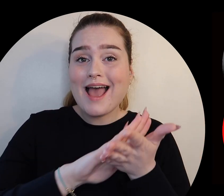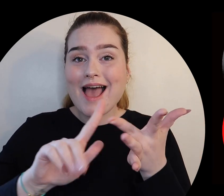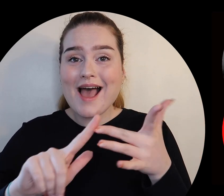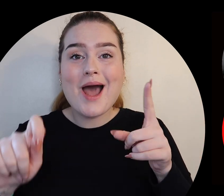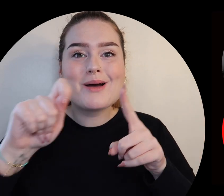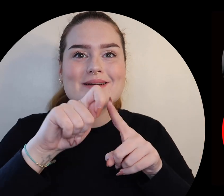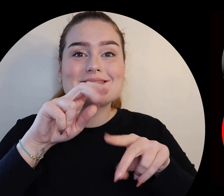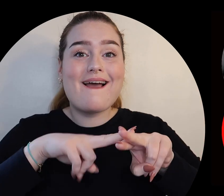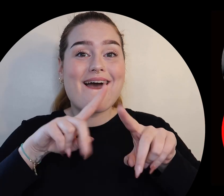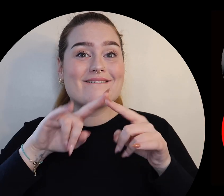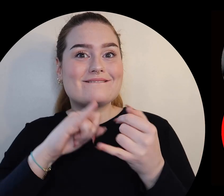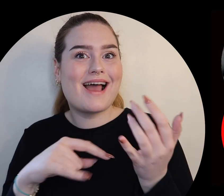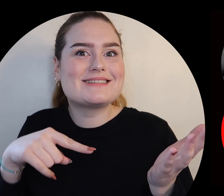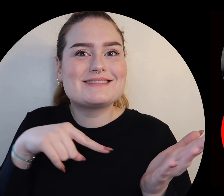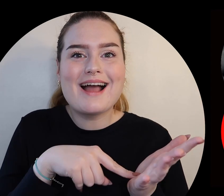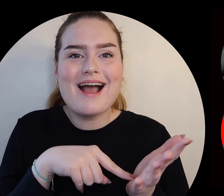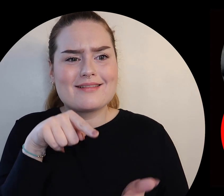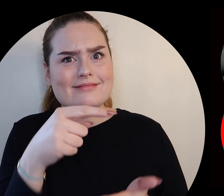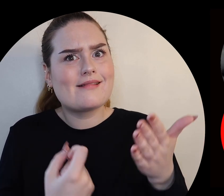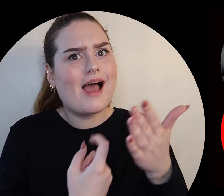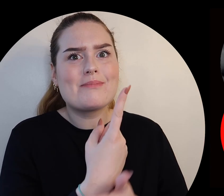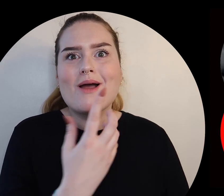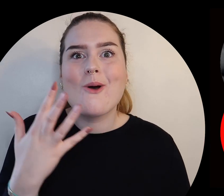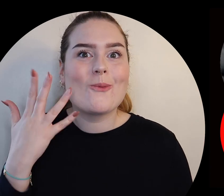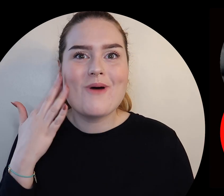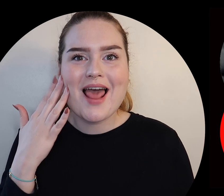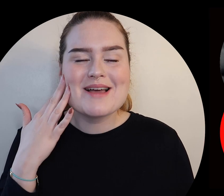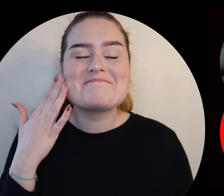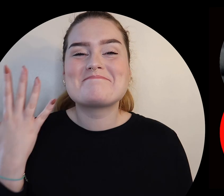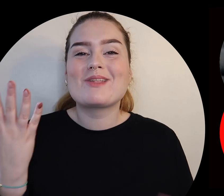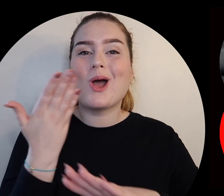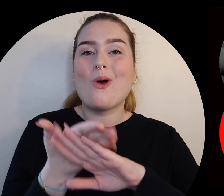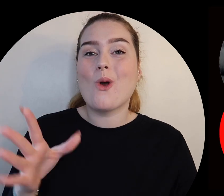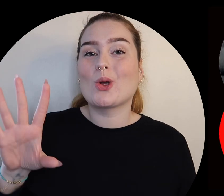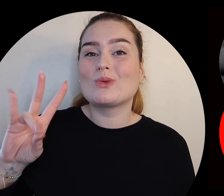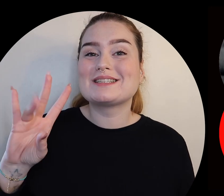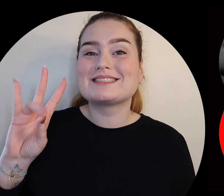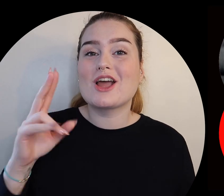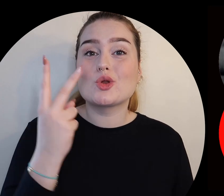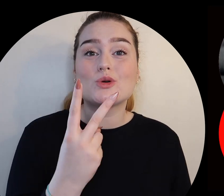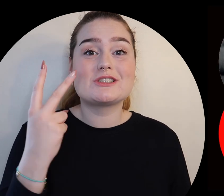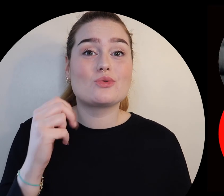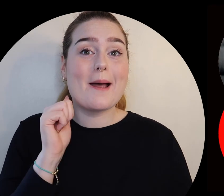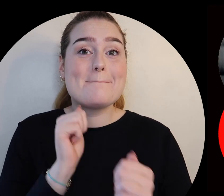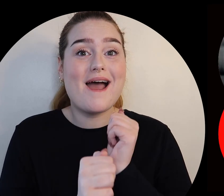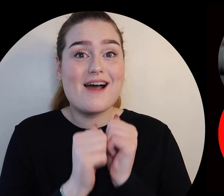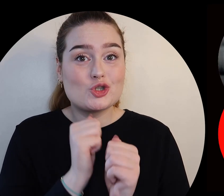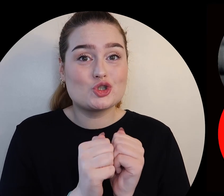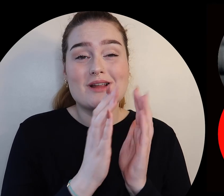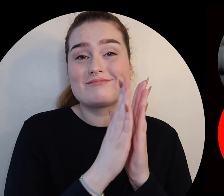HippFest runs from Wednesday the 22nd of March to Sunday the 26th of March.